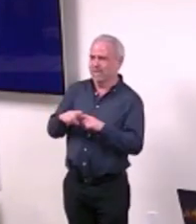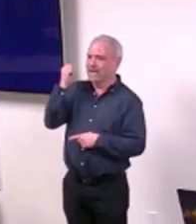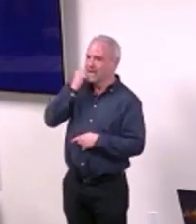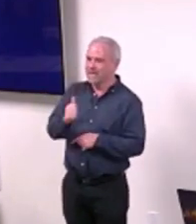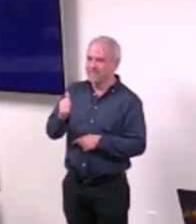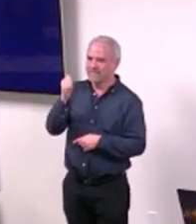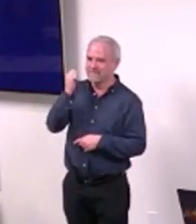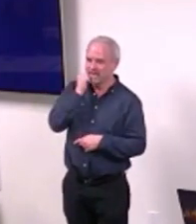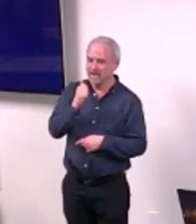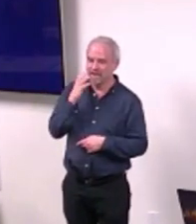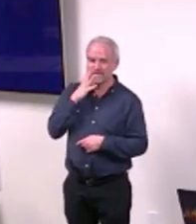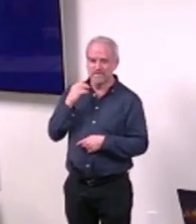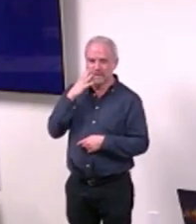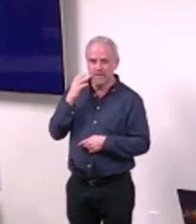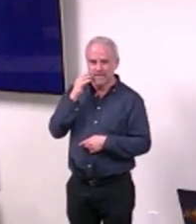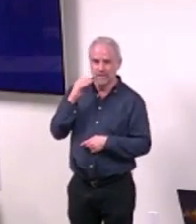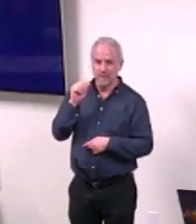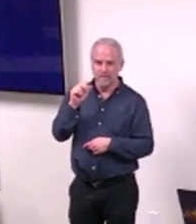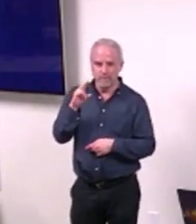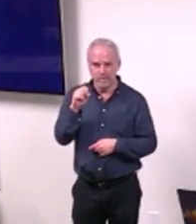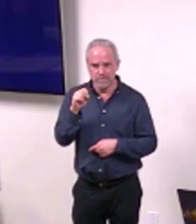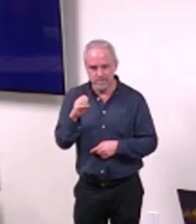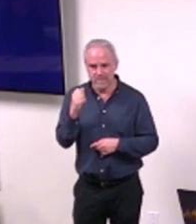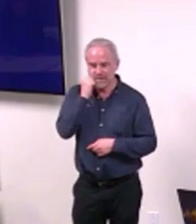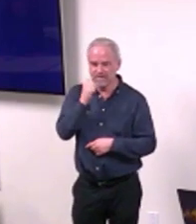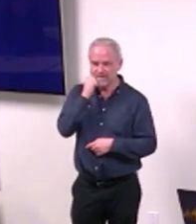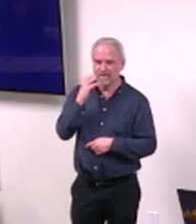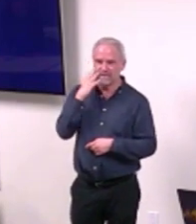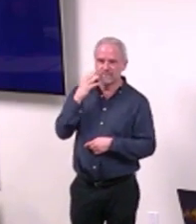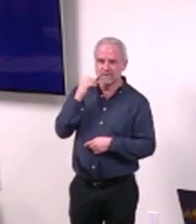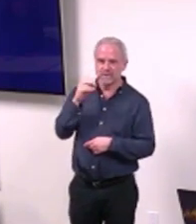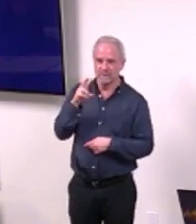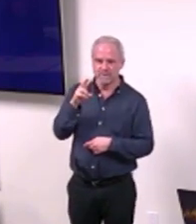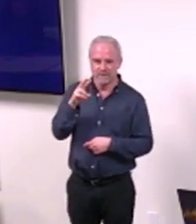Is there something that you can do to help me just make it